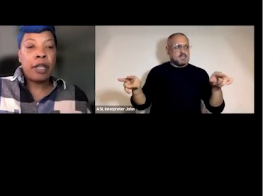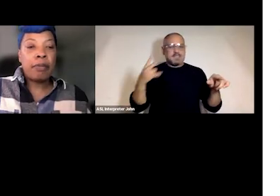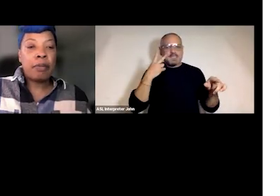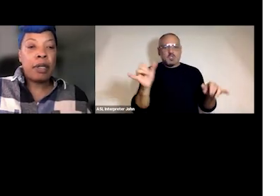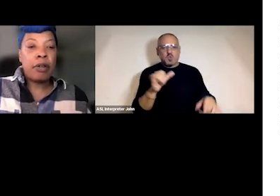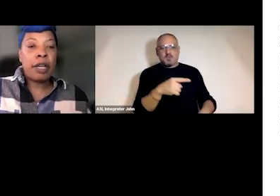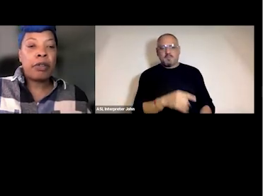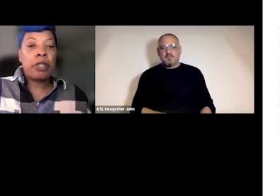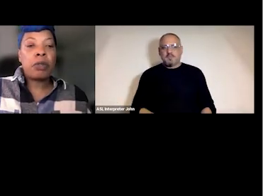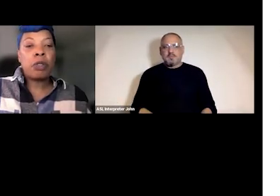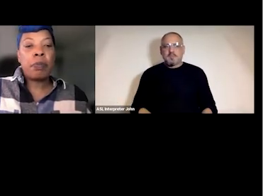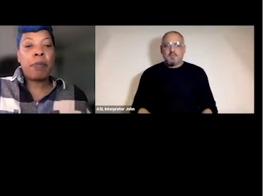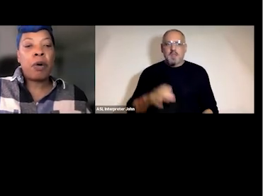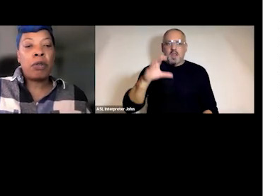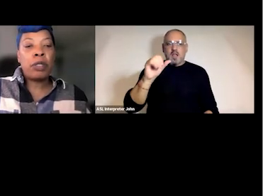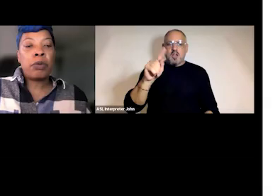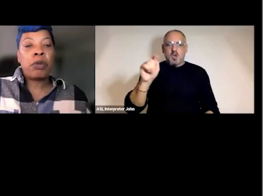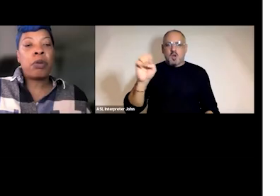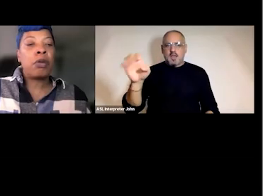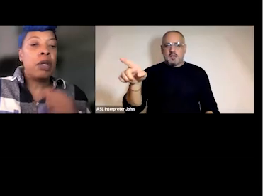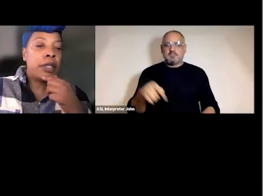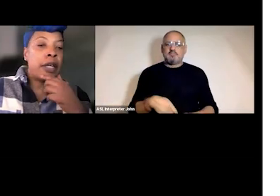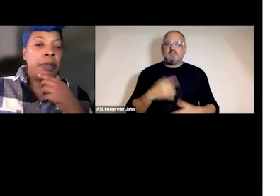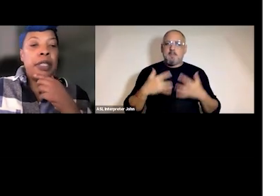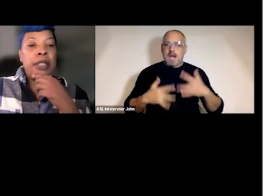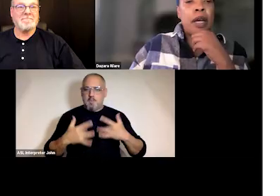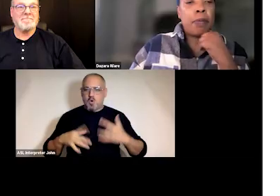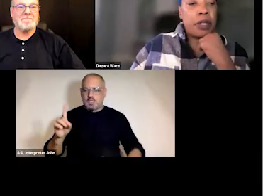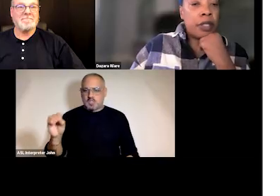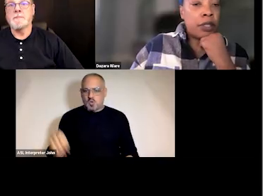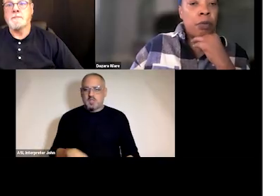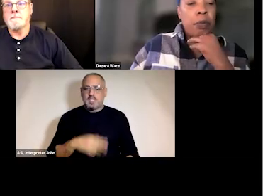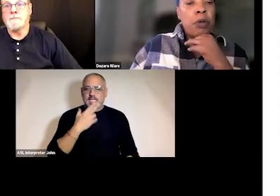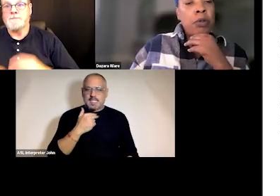For Colette, her diagnosis was bipolar disorder, diabetes and hypertension.